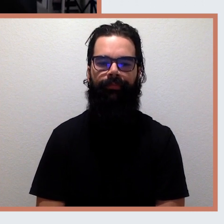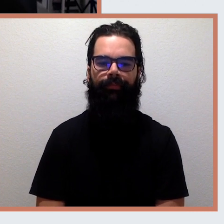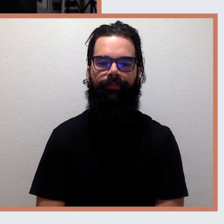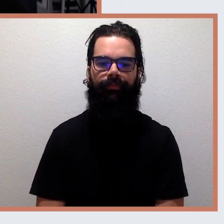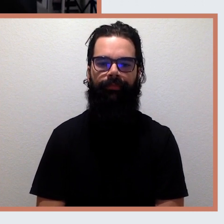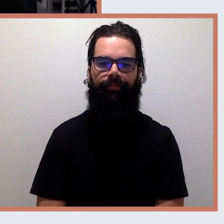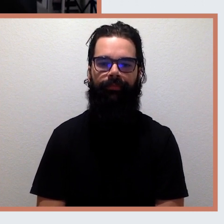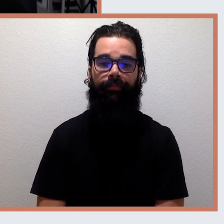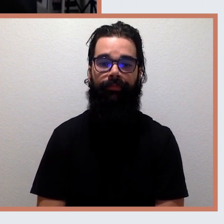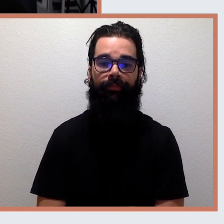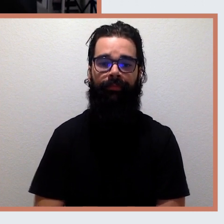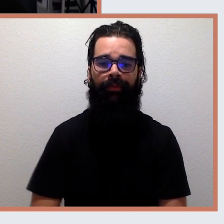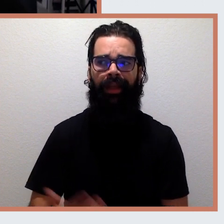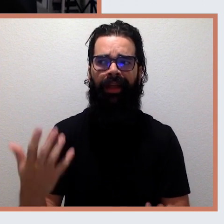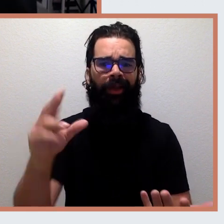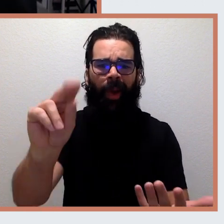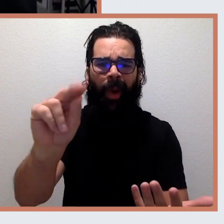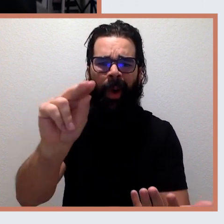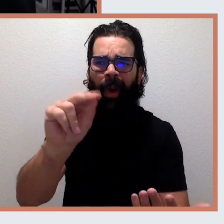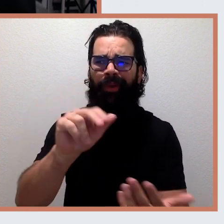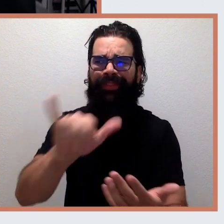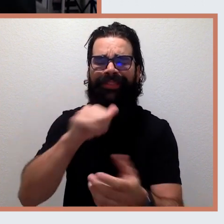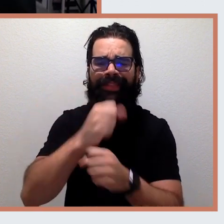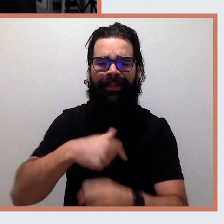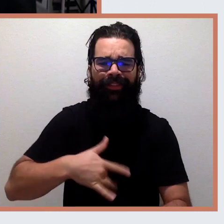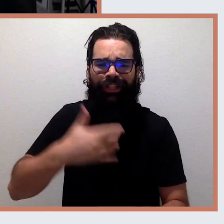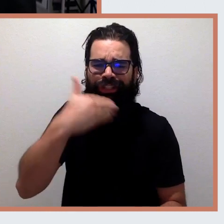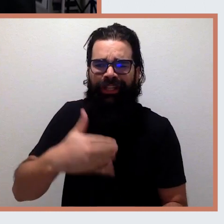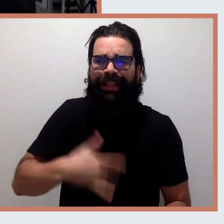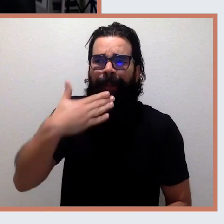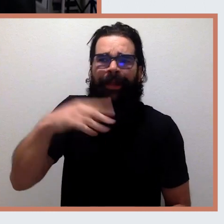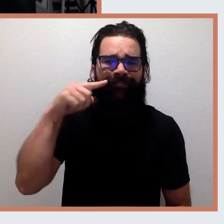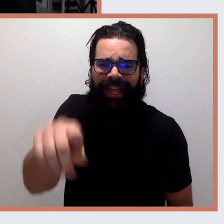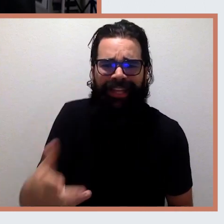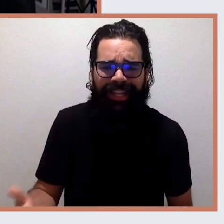so I'm in the same game. Oh, I mean, no, that doesn't make me feel better because I feel bad for you.